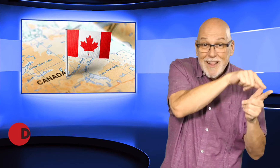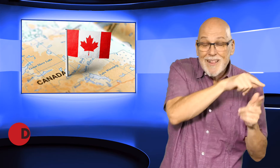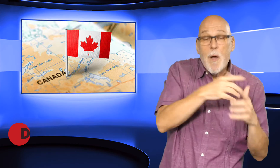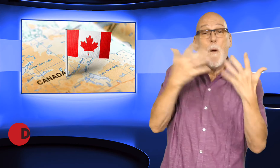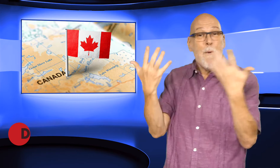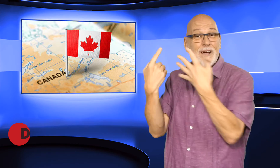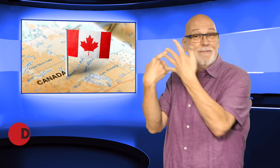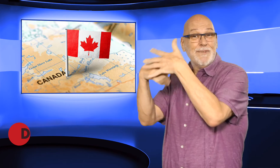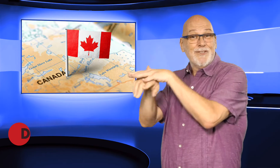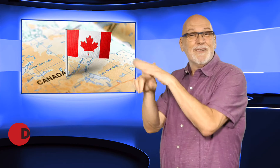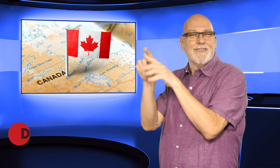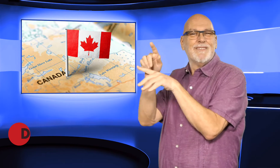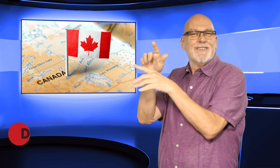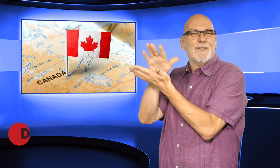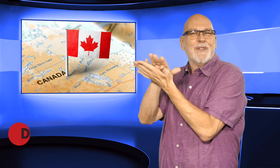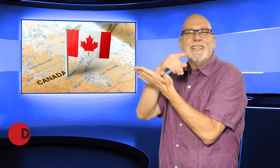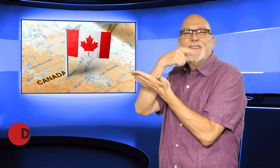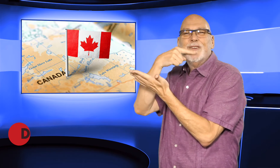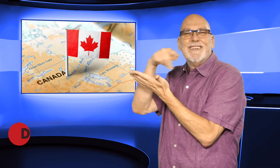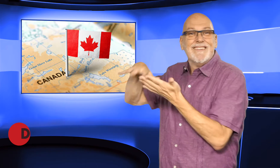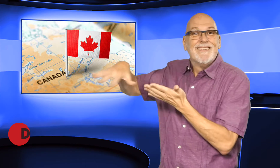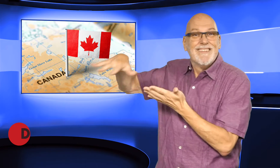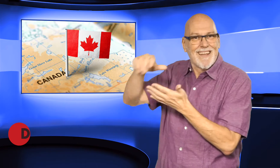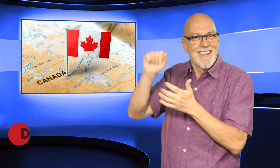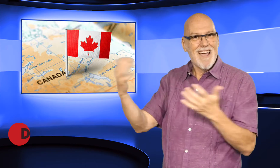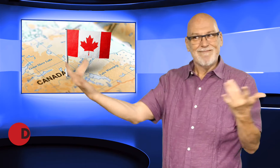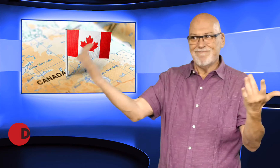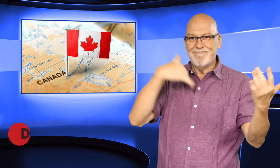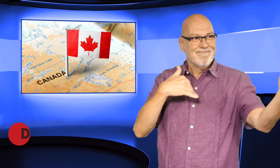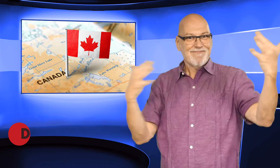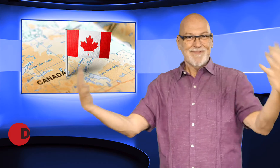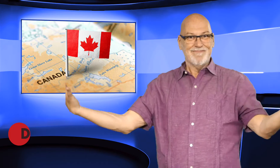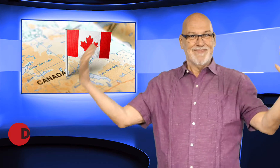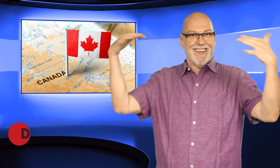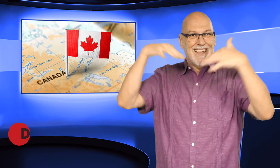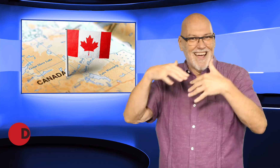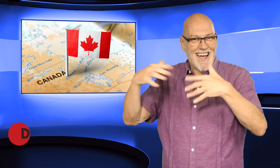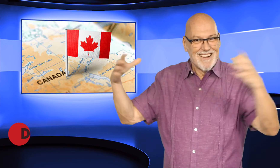or mainstream hearing schools to come together for one week,